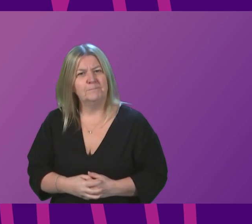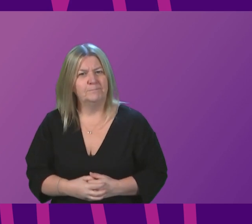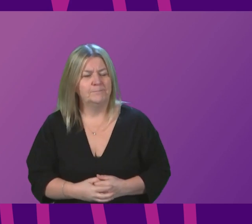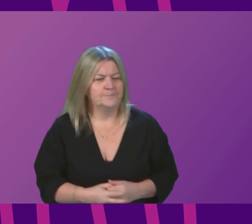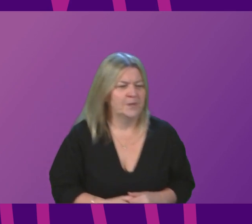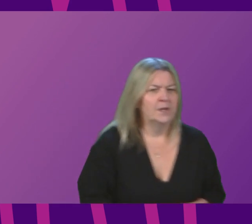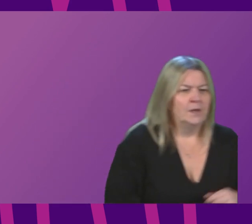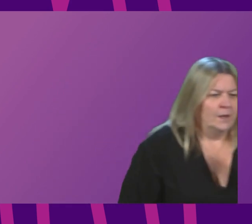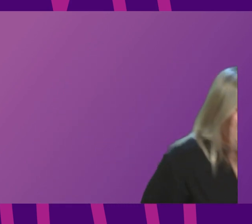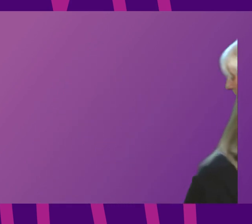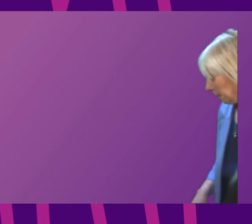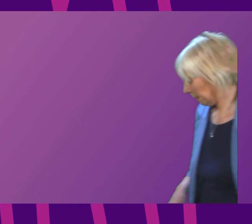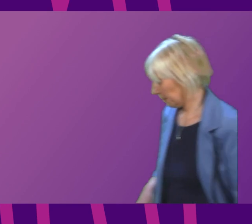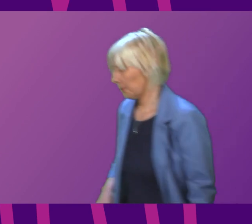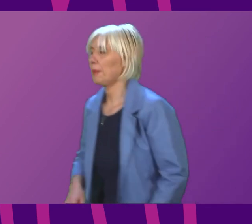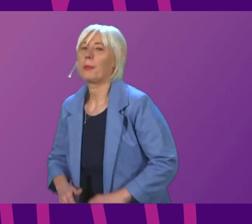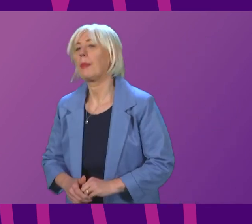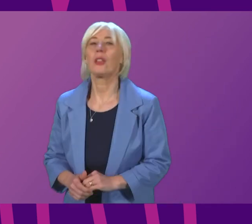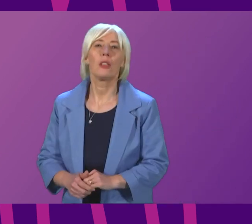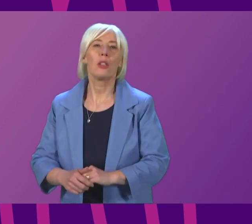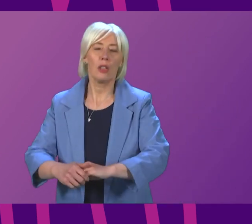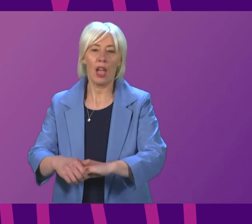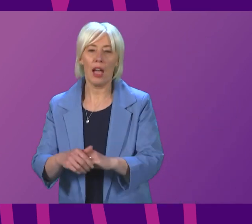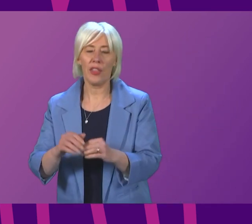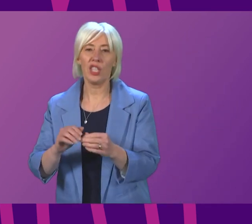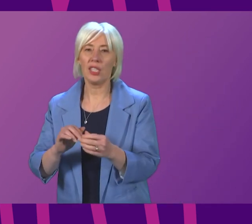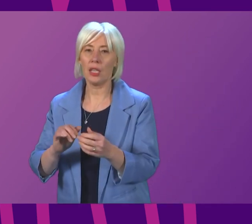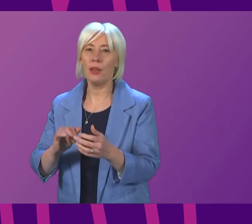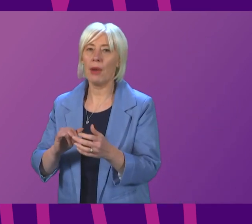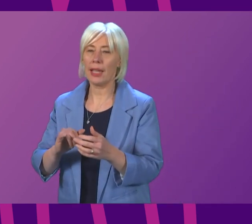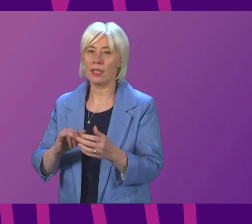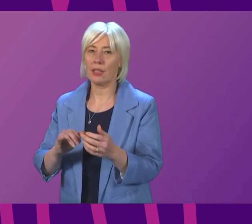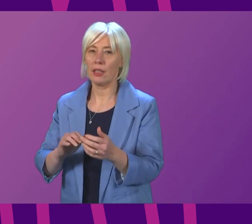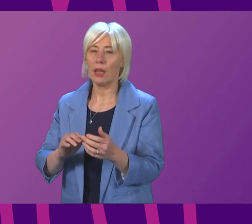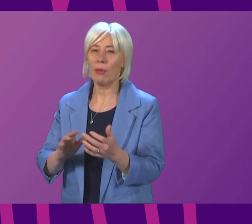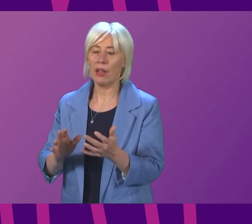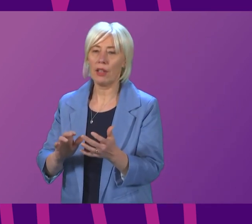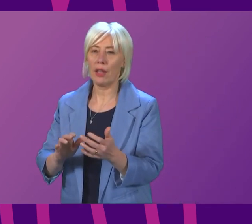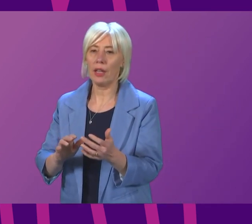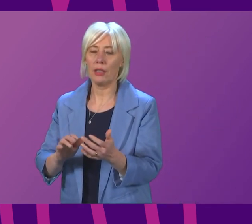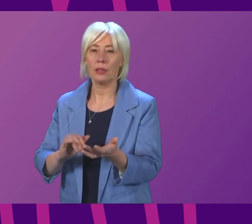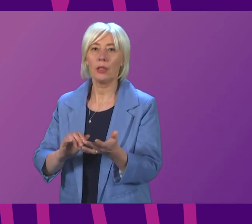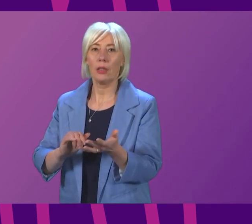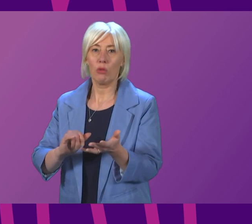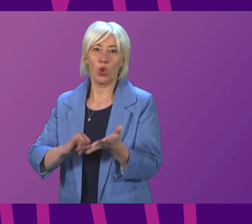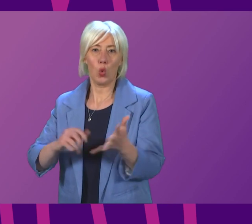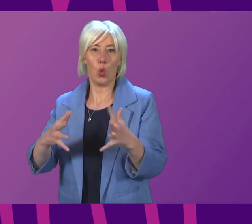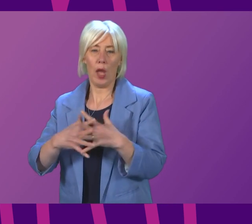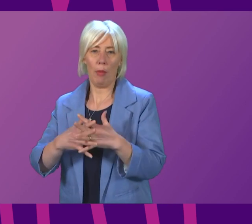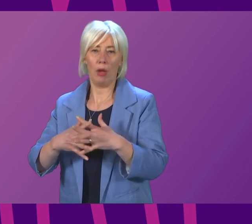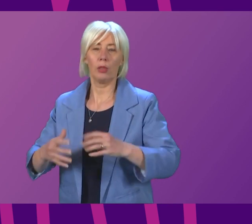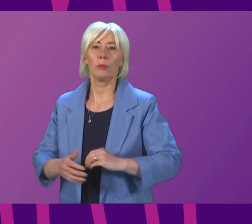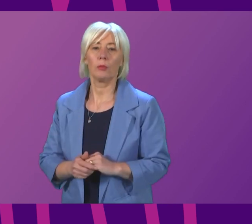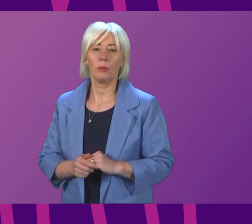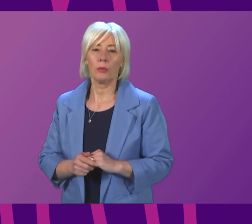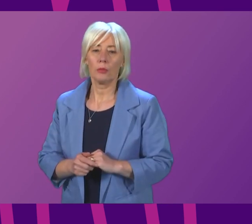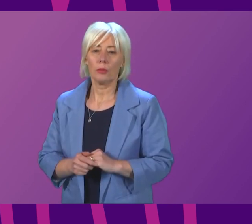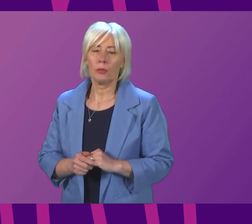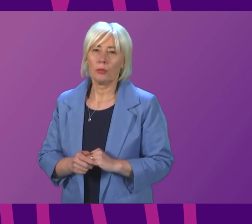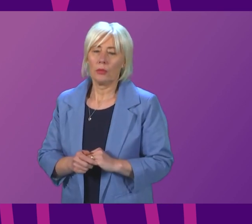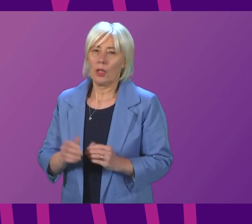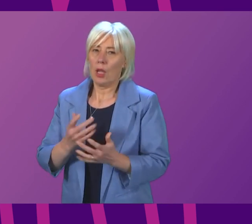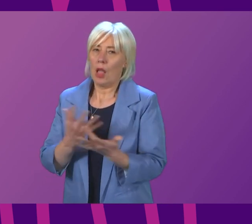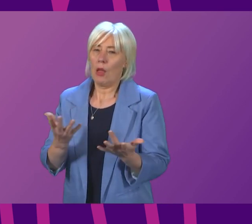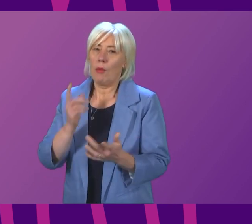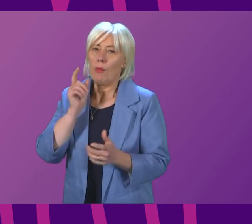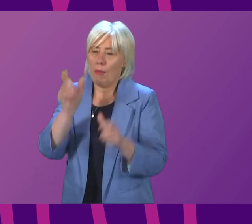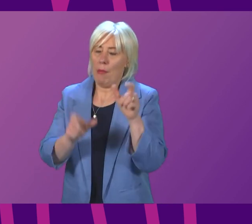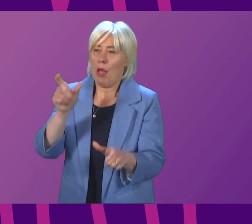There are a number of people in hospital who have missed their vaccination appointments.